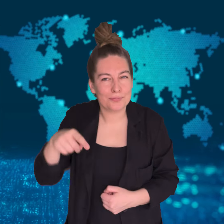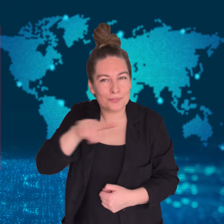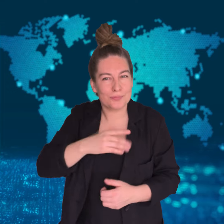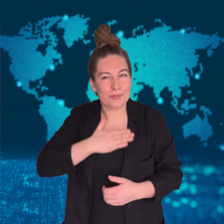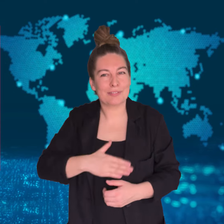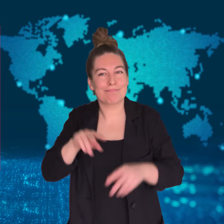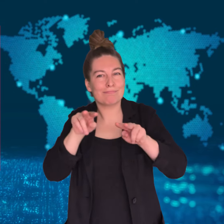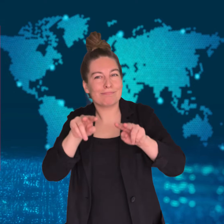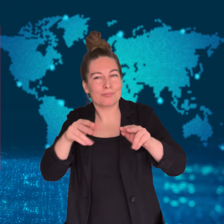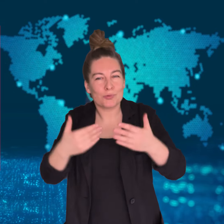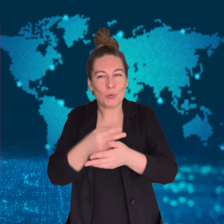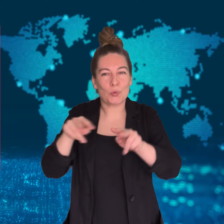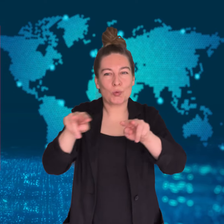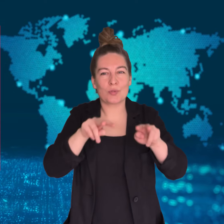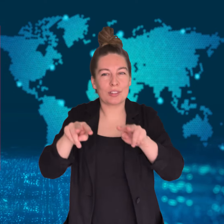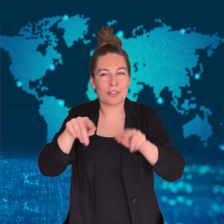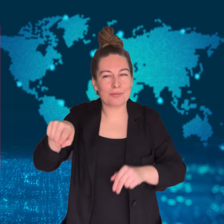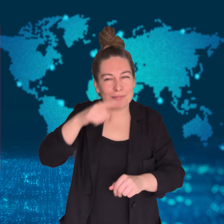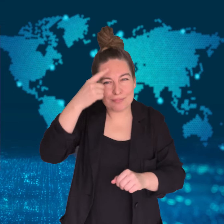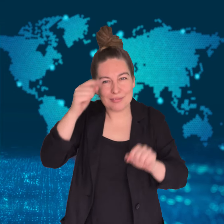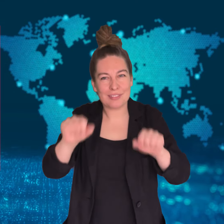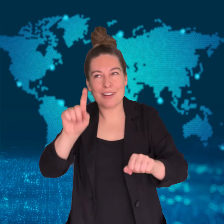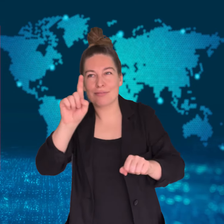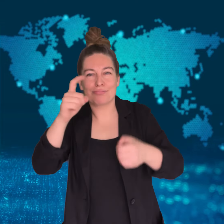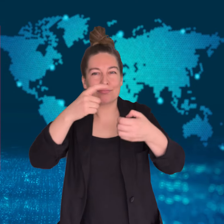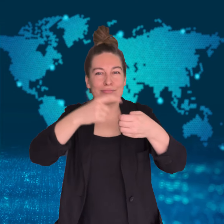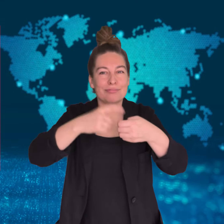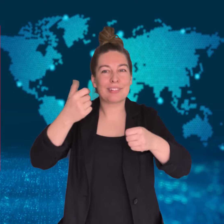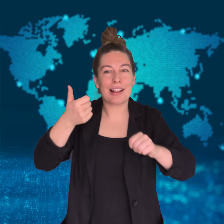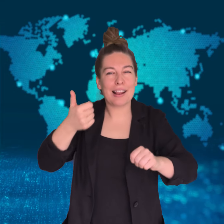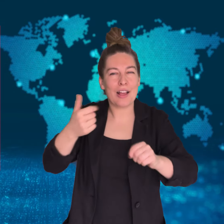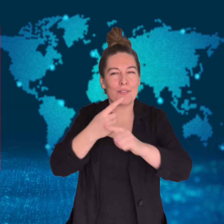Don't forget to subscribe, like, and follow H3 World TV to